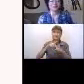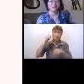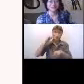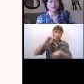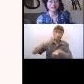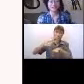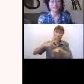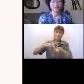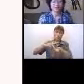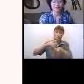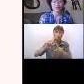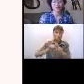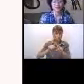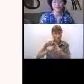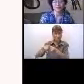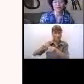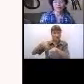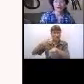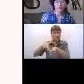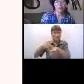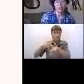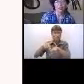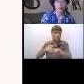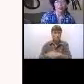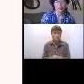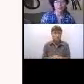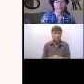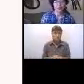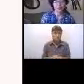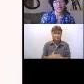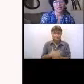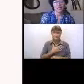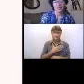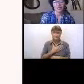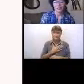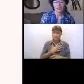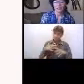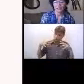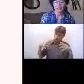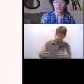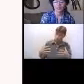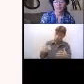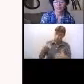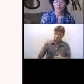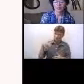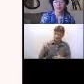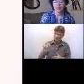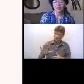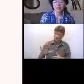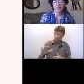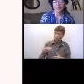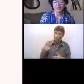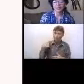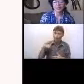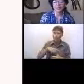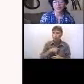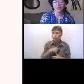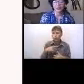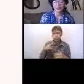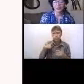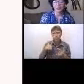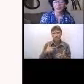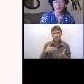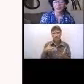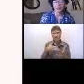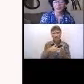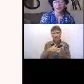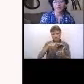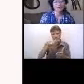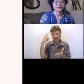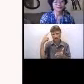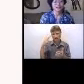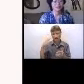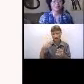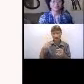Filipinex context is that we have a very deeply seated anti-Back sentiment towards our own